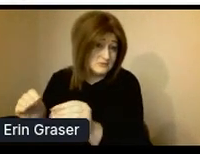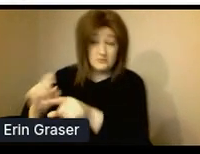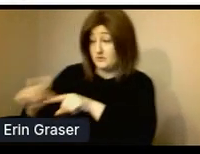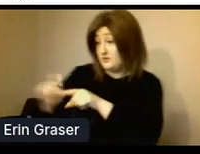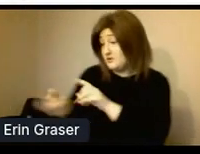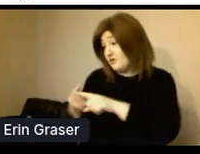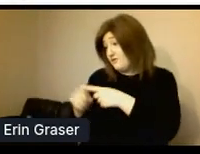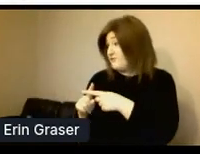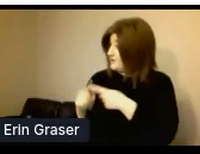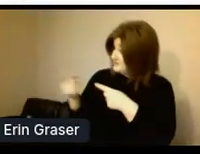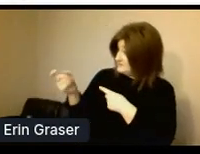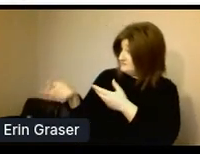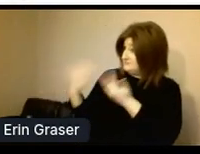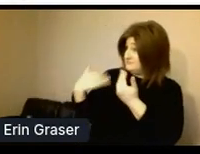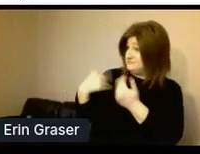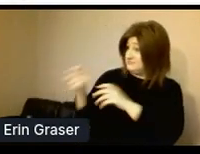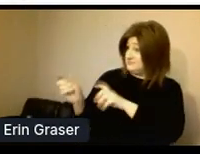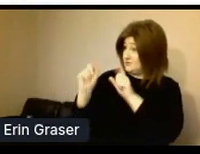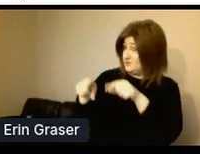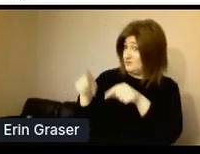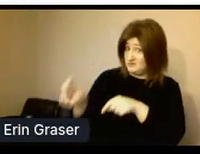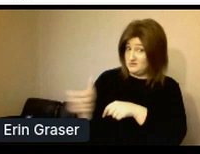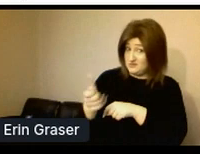tell them you're taking a trip to their store, do you need anything.